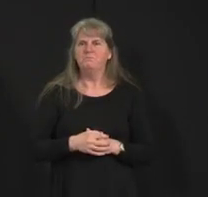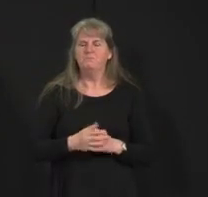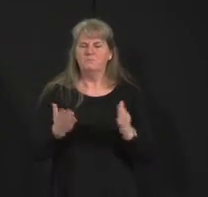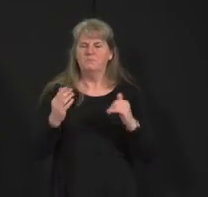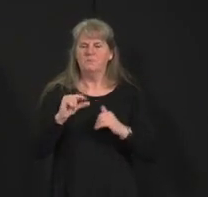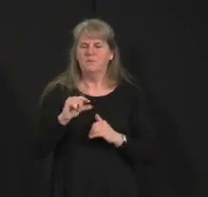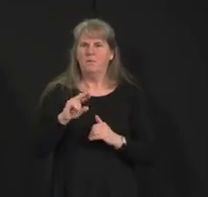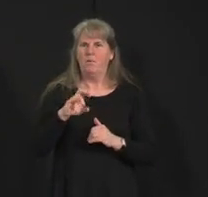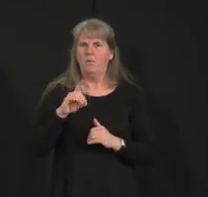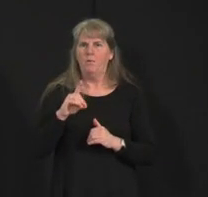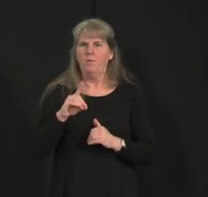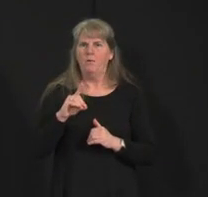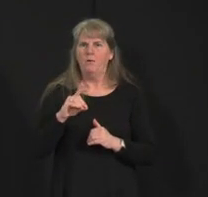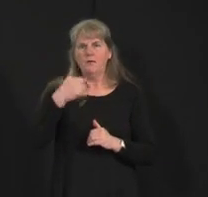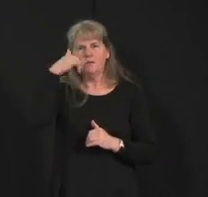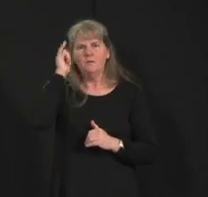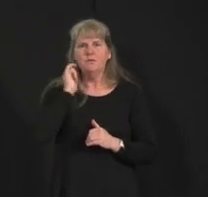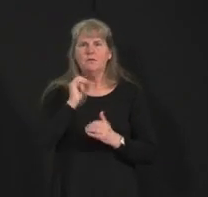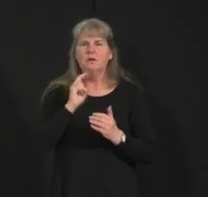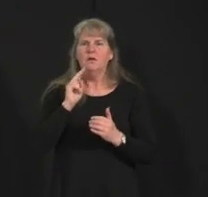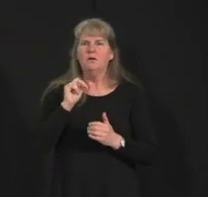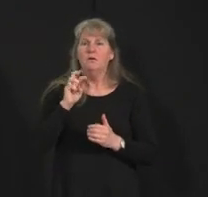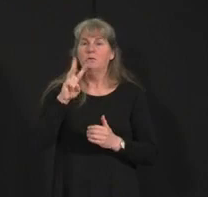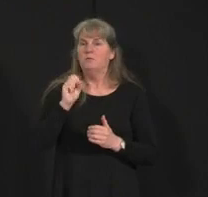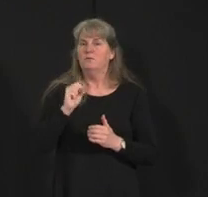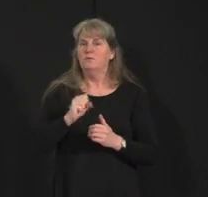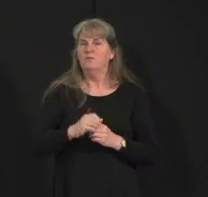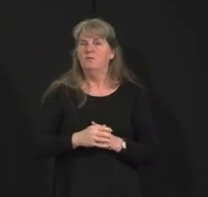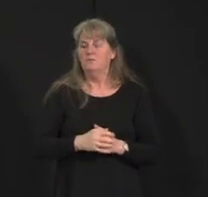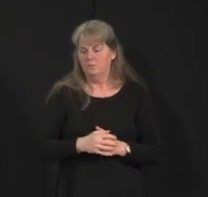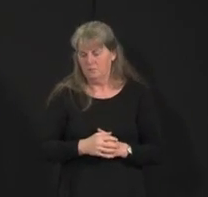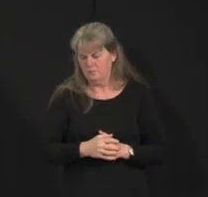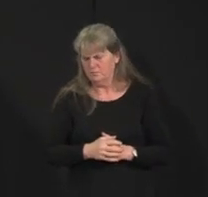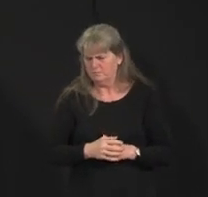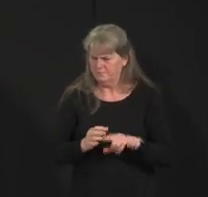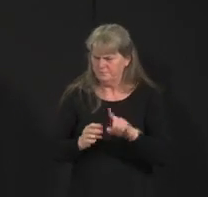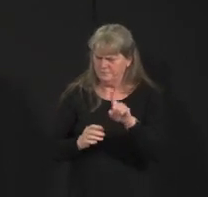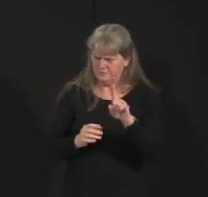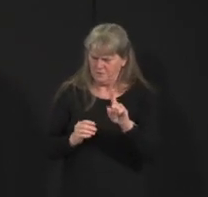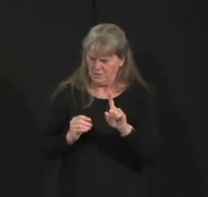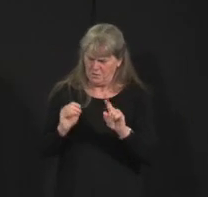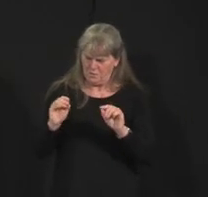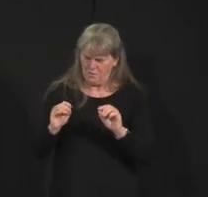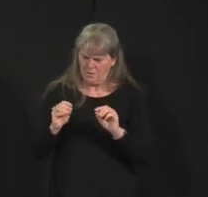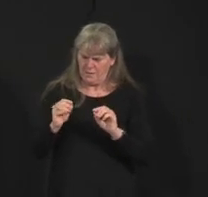Gord, Yukon news? Reporter: Did I understand